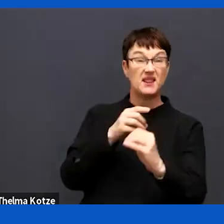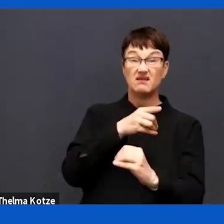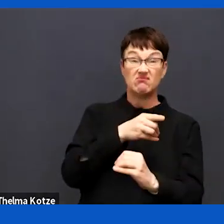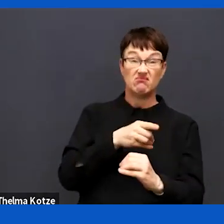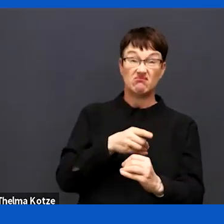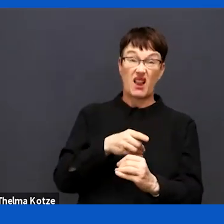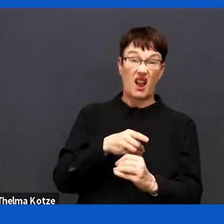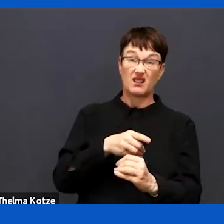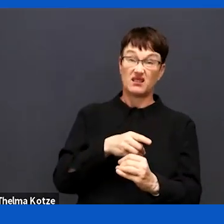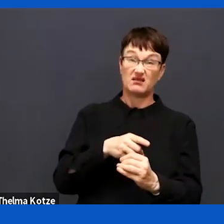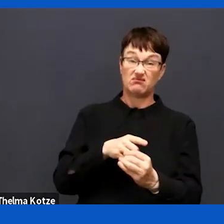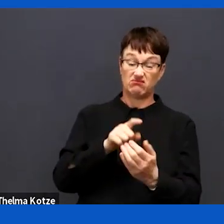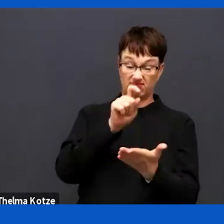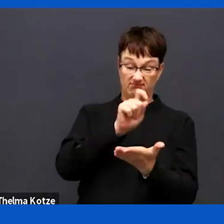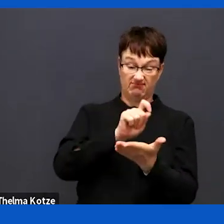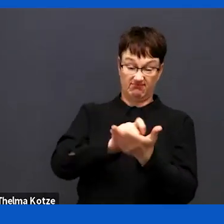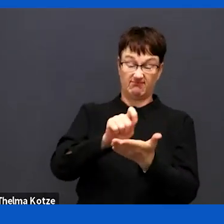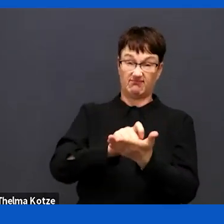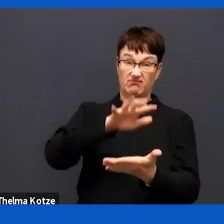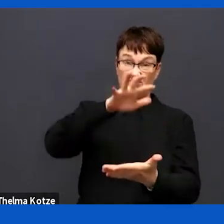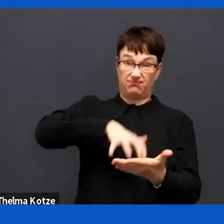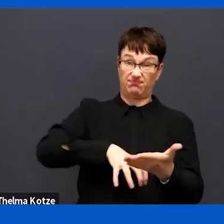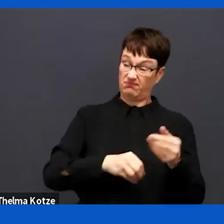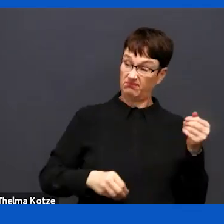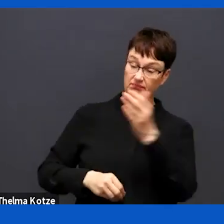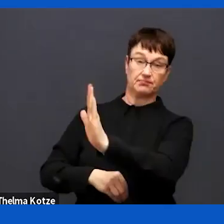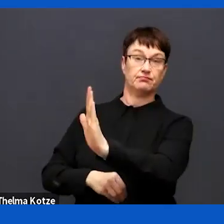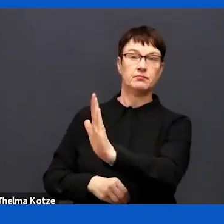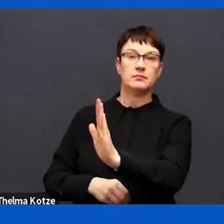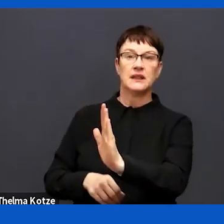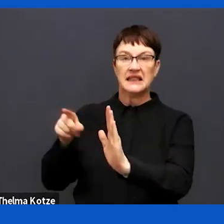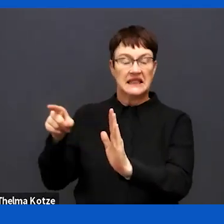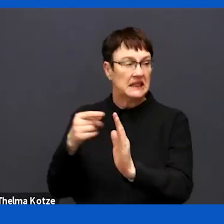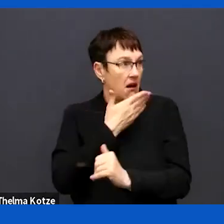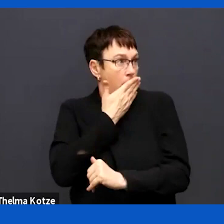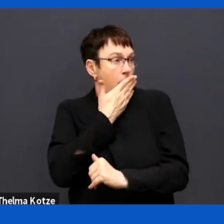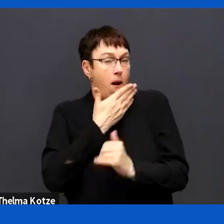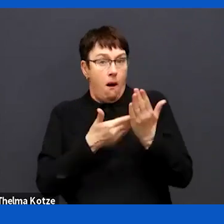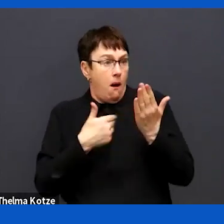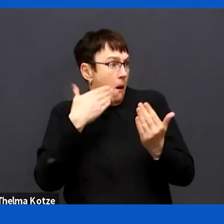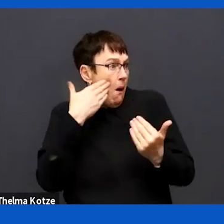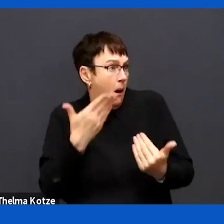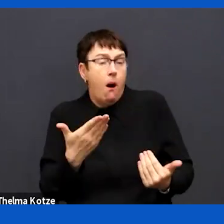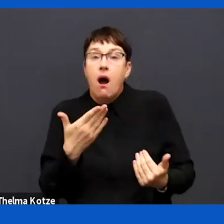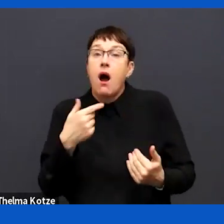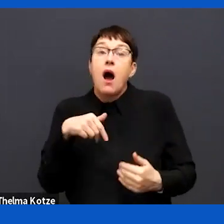them because they didn't make their website. Oftentimes, it is digital Agency that I haven't